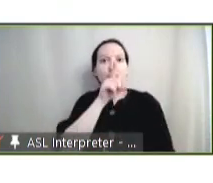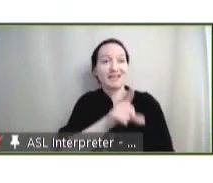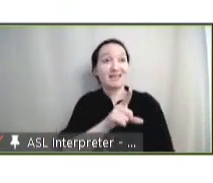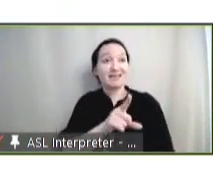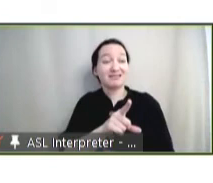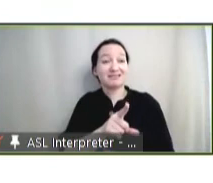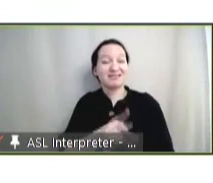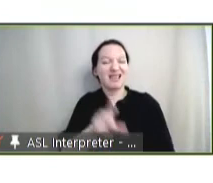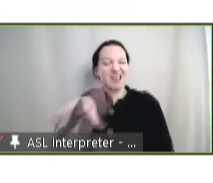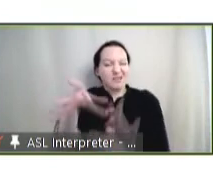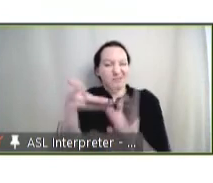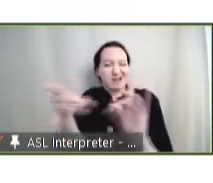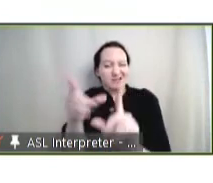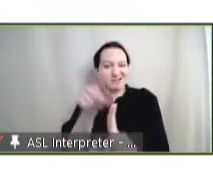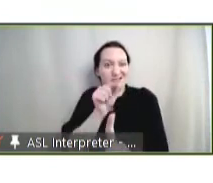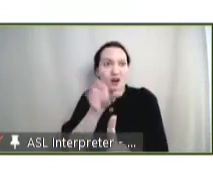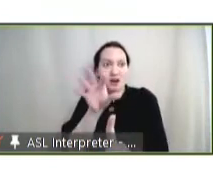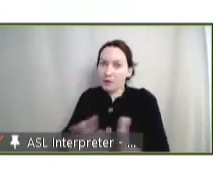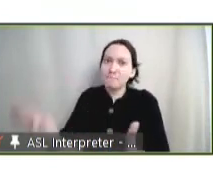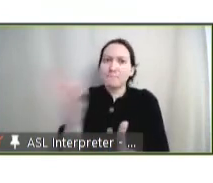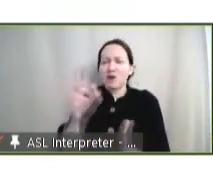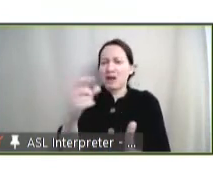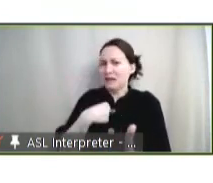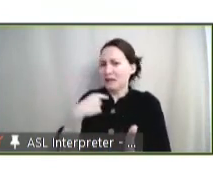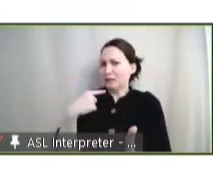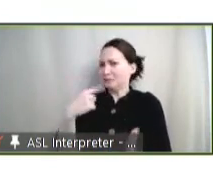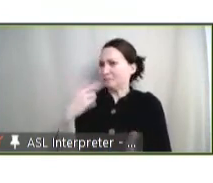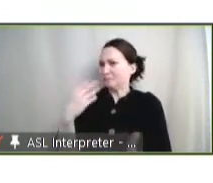really important. And I think we've missed that actually, in the last couple of weeks,